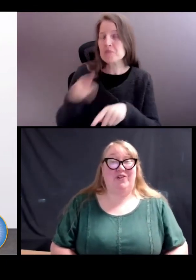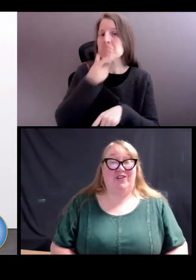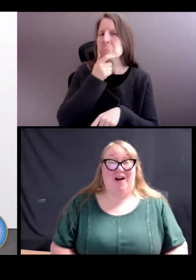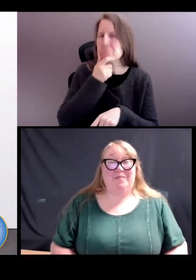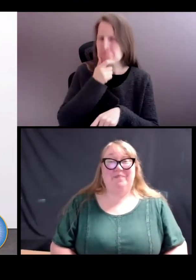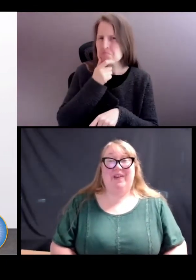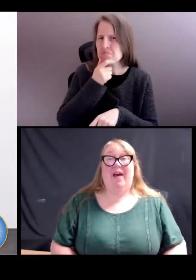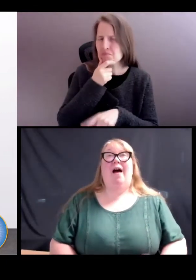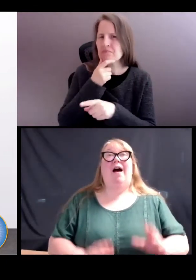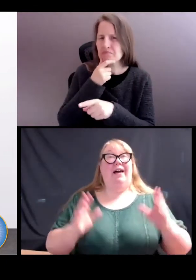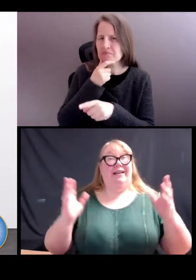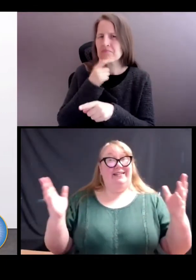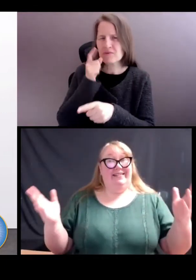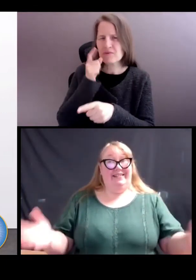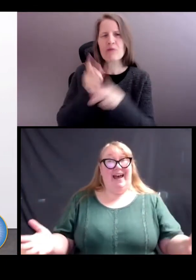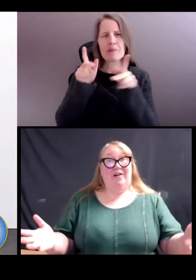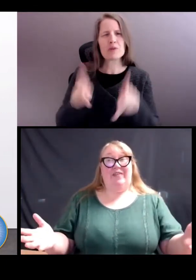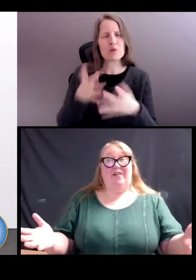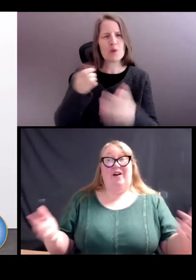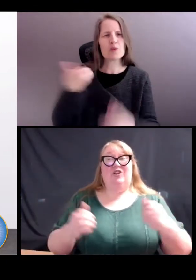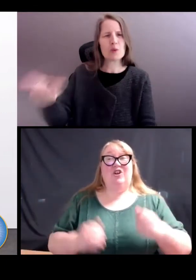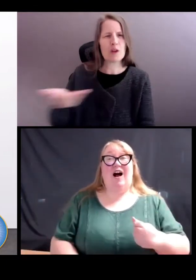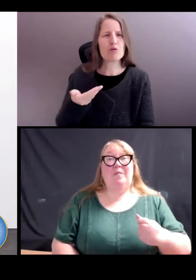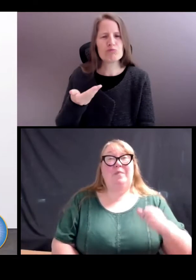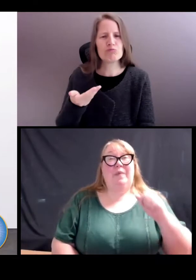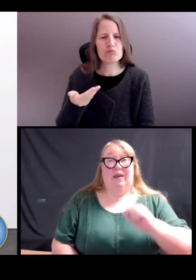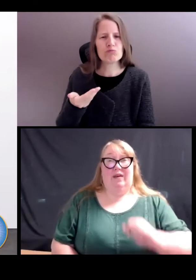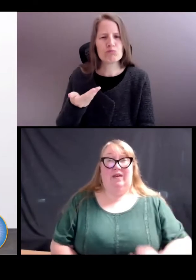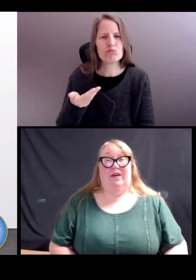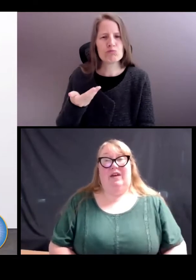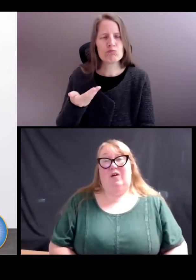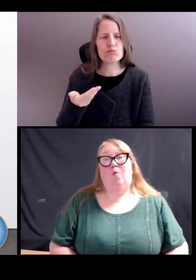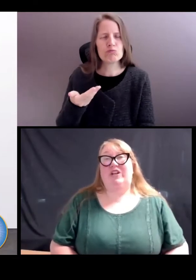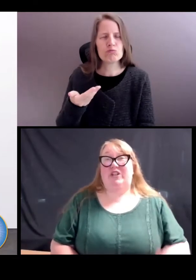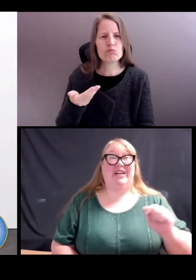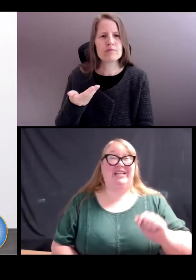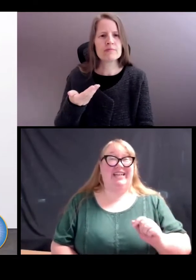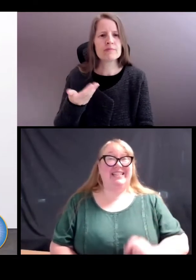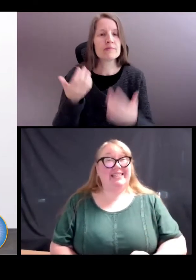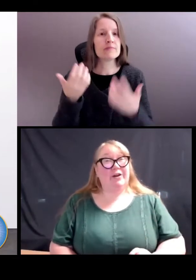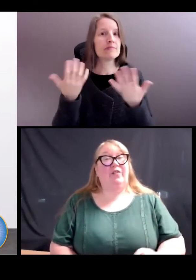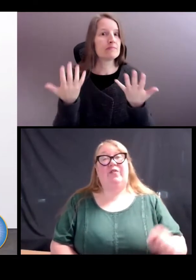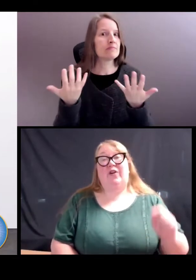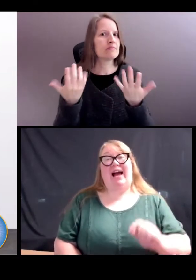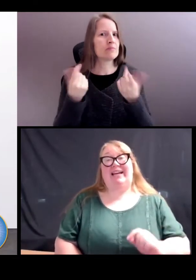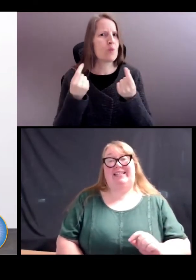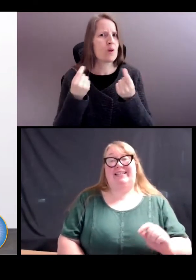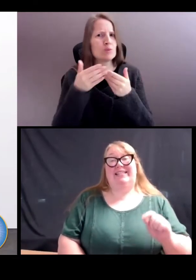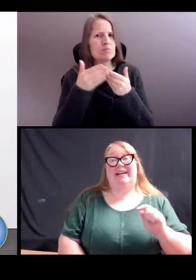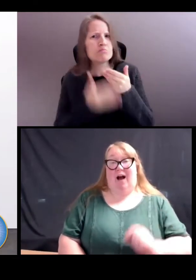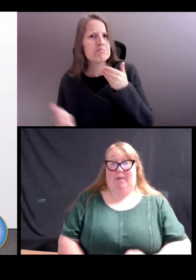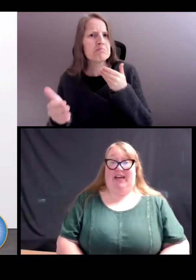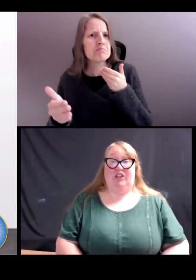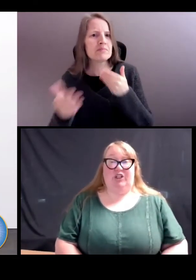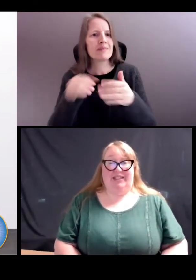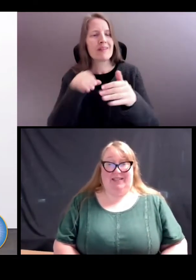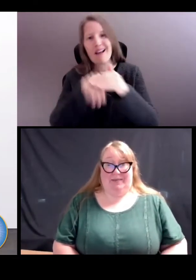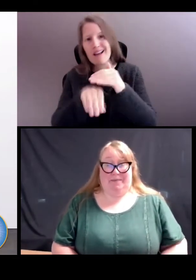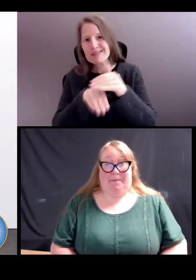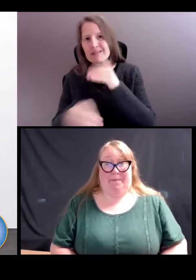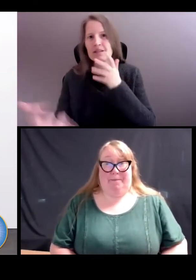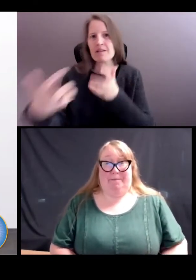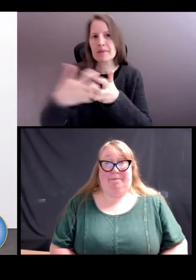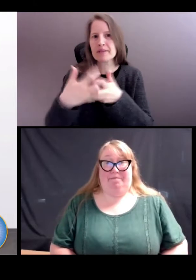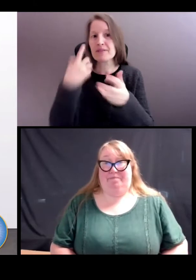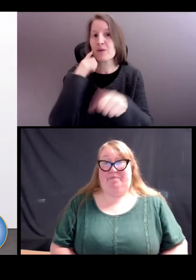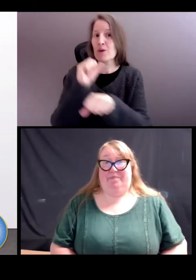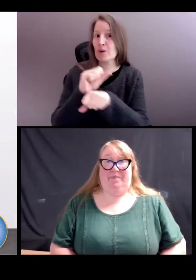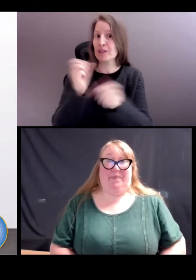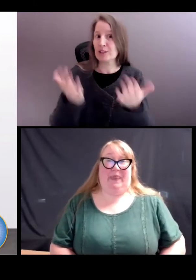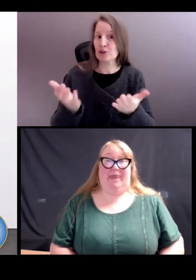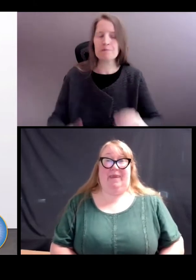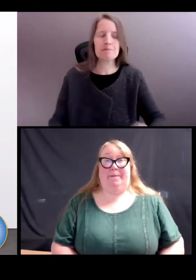the job Now that they are on the job, what do you need to consider for access and accommodations?